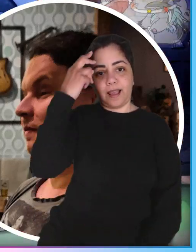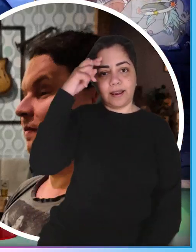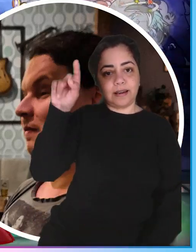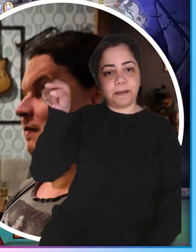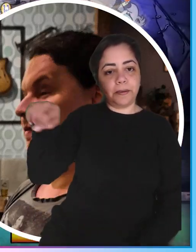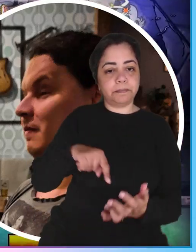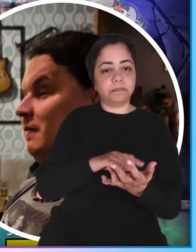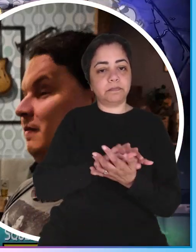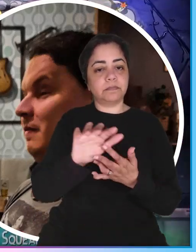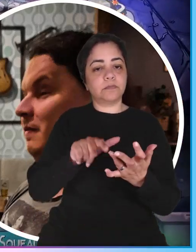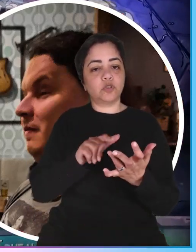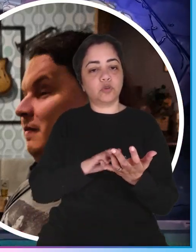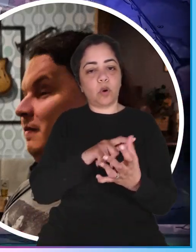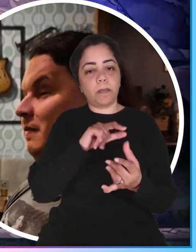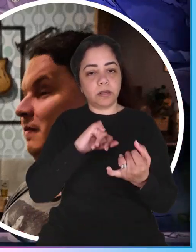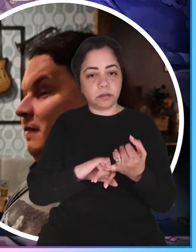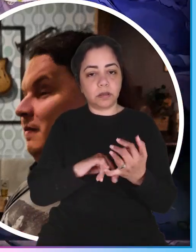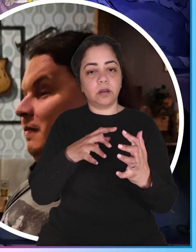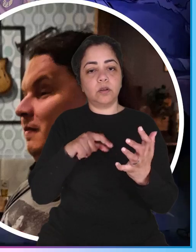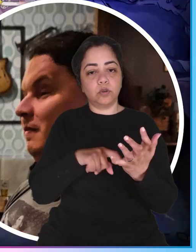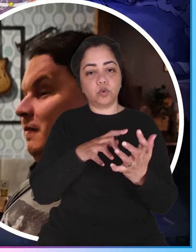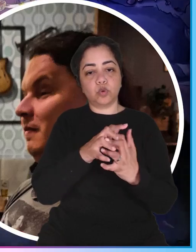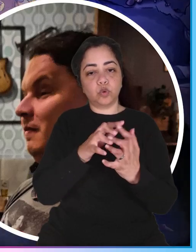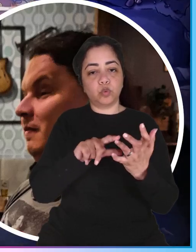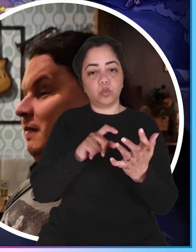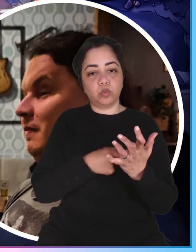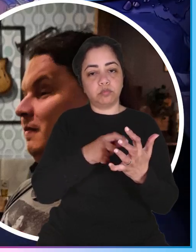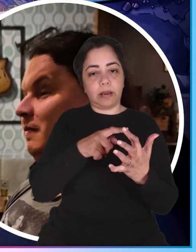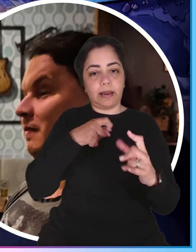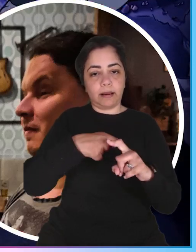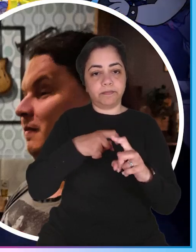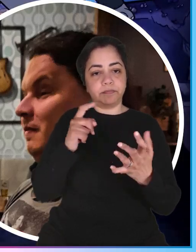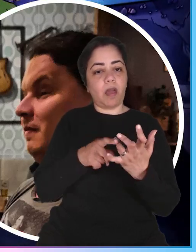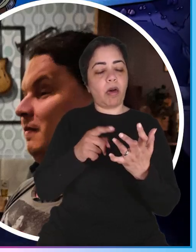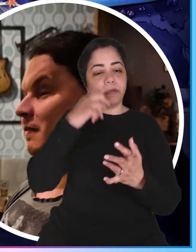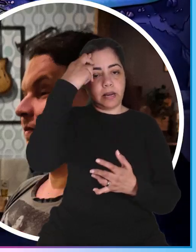I was working on Brok the InvestiGator as an accessibility consultant.